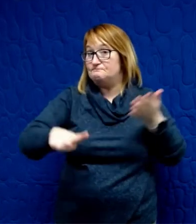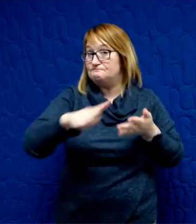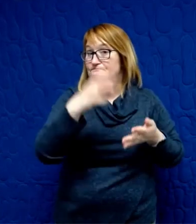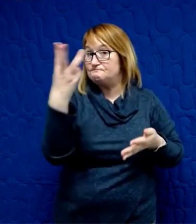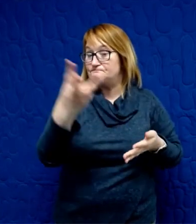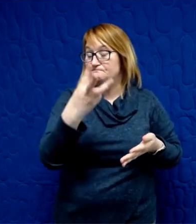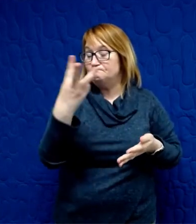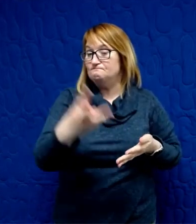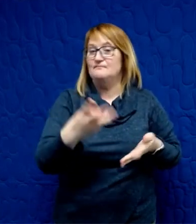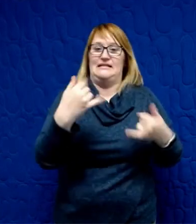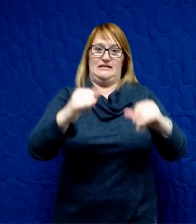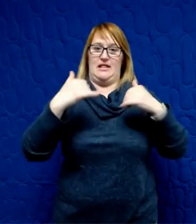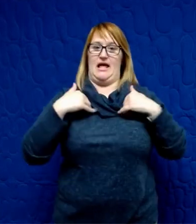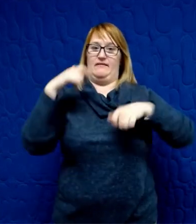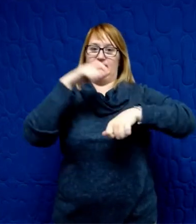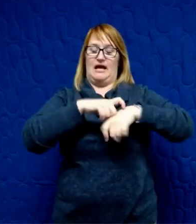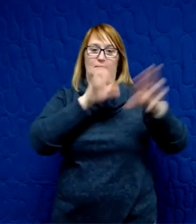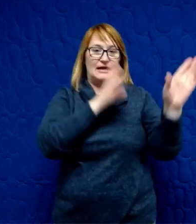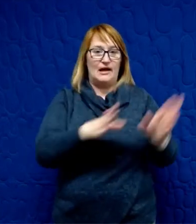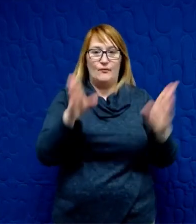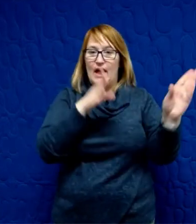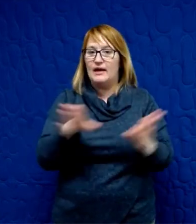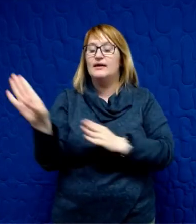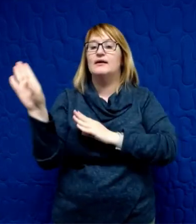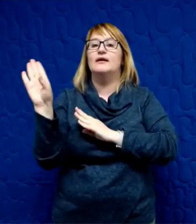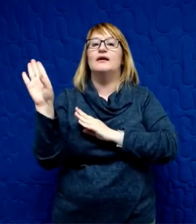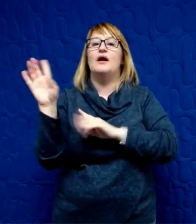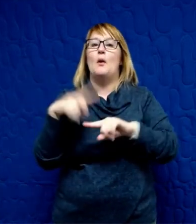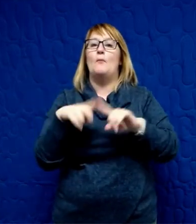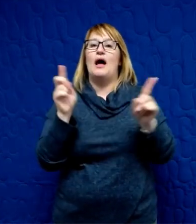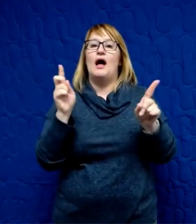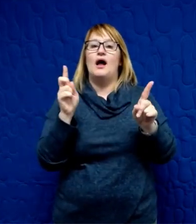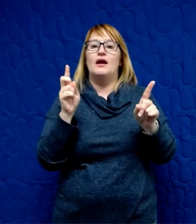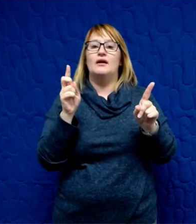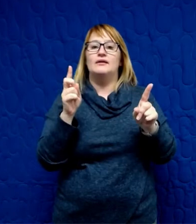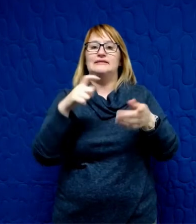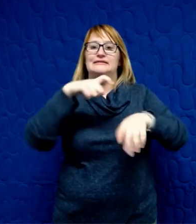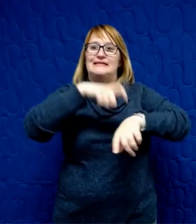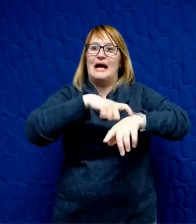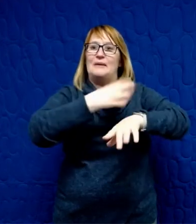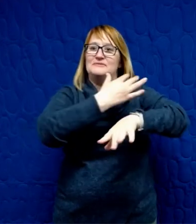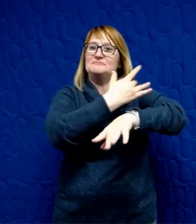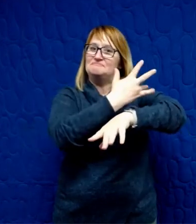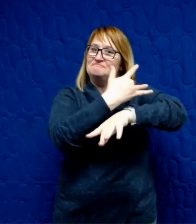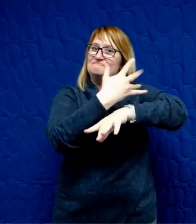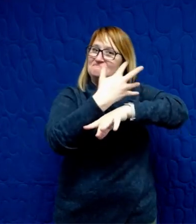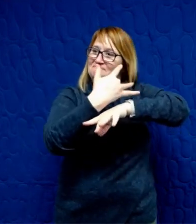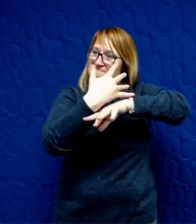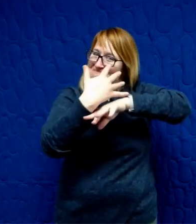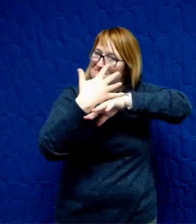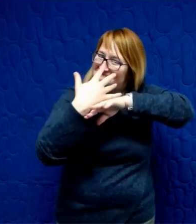time to get everything ready but you're quickly running out and we will not